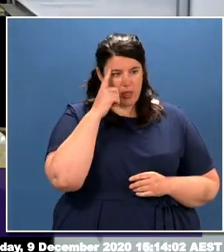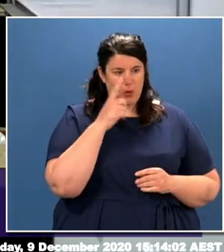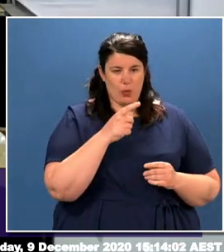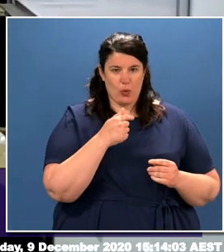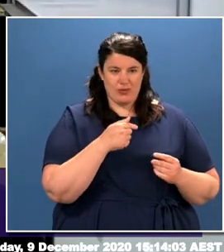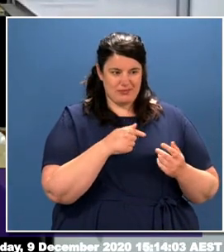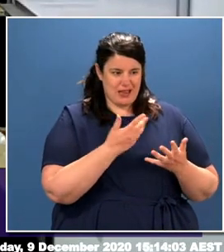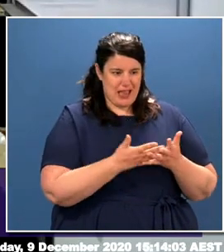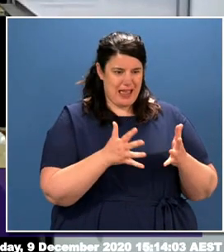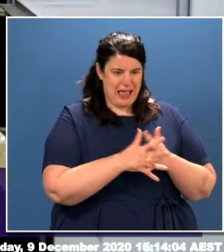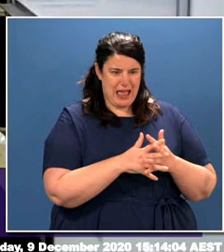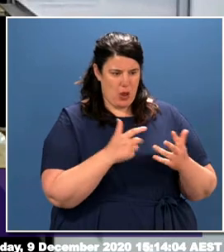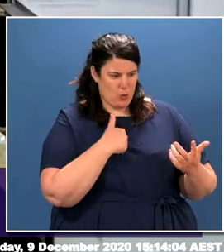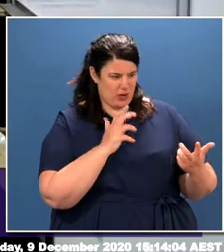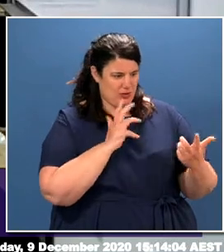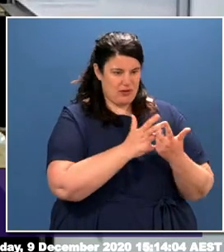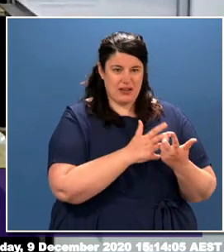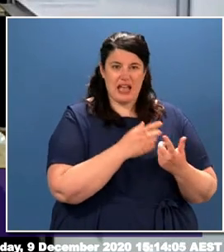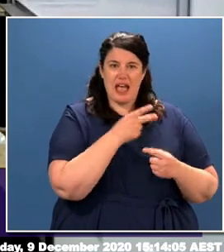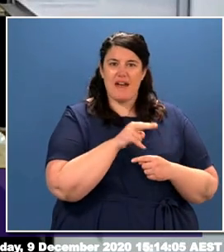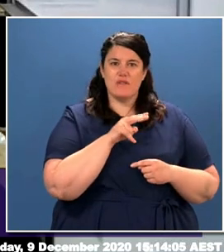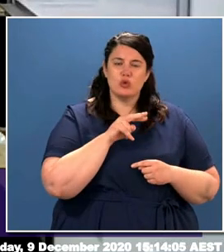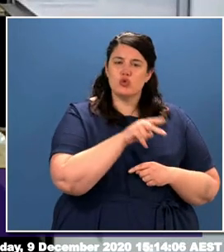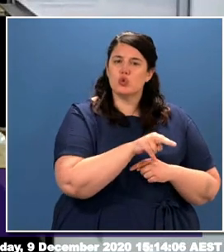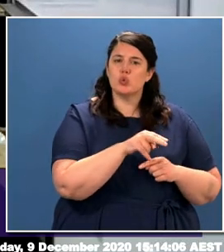You know, we have a dual disabilities and intersecting needs.